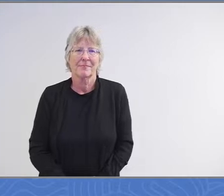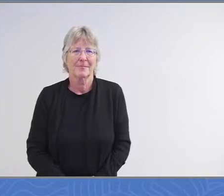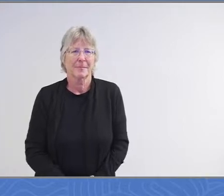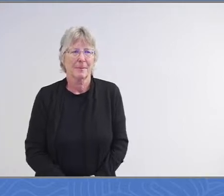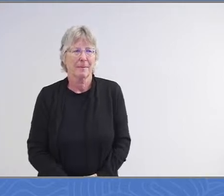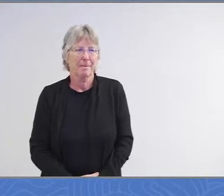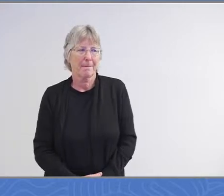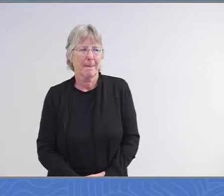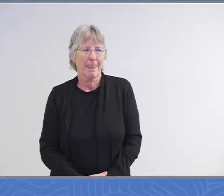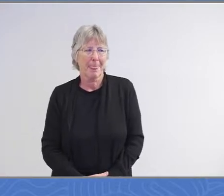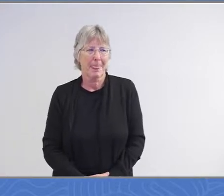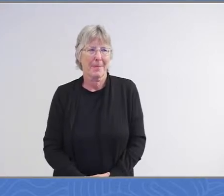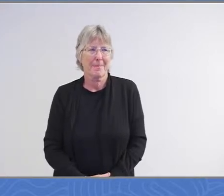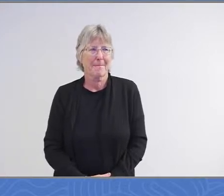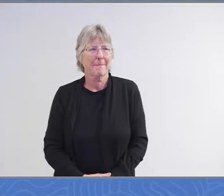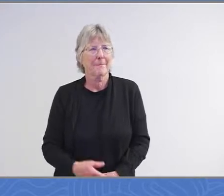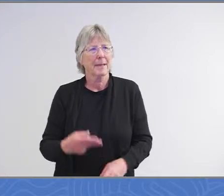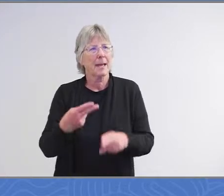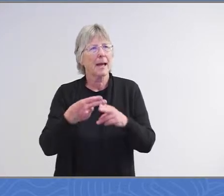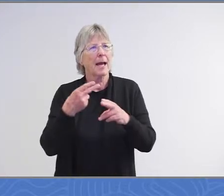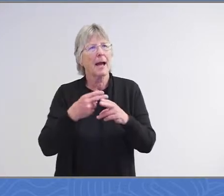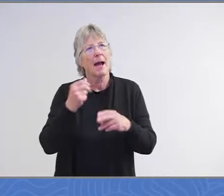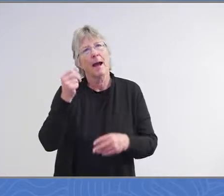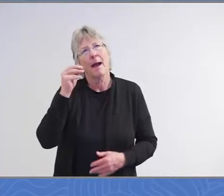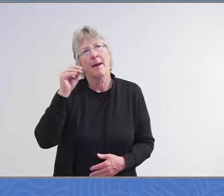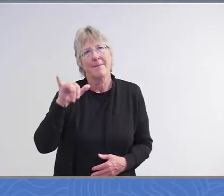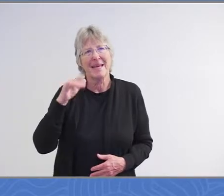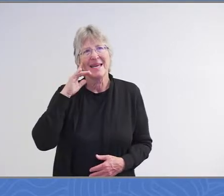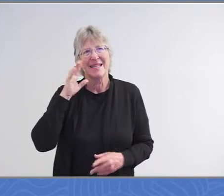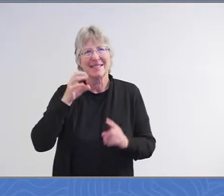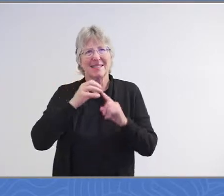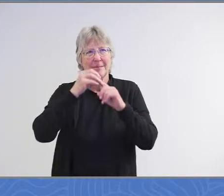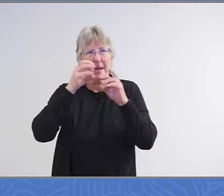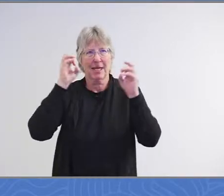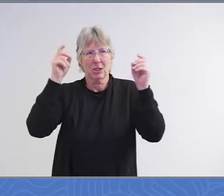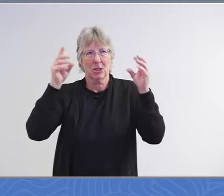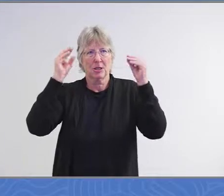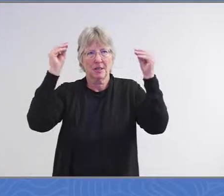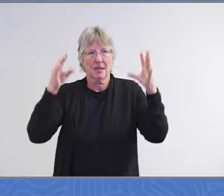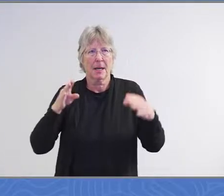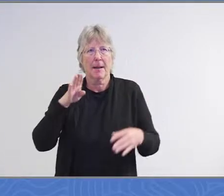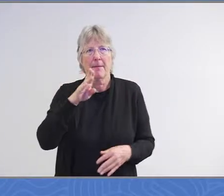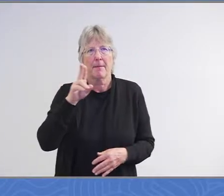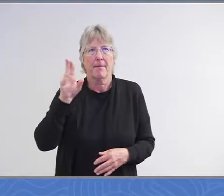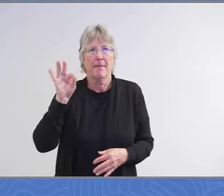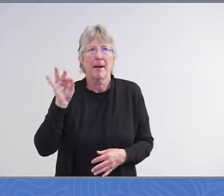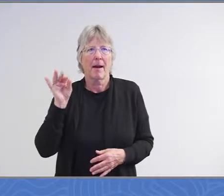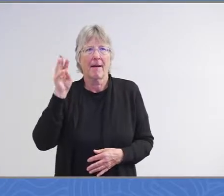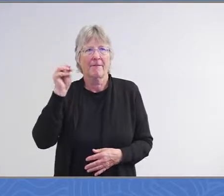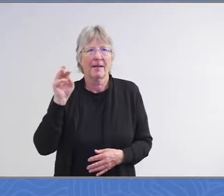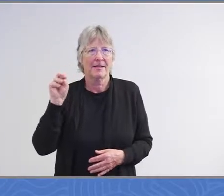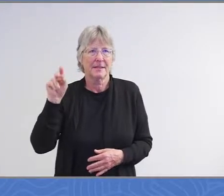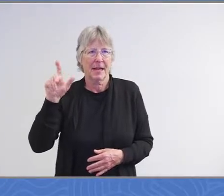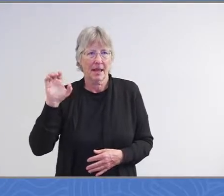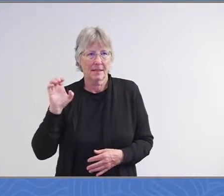My name is Aimee Iwasaki, and I am a special education teacher at Buffum TLC. I would like to address an issue